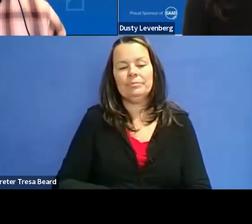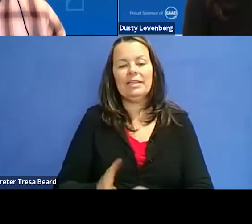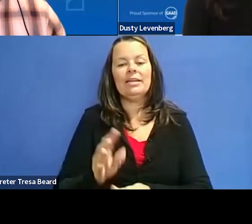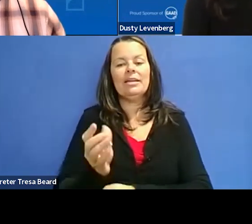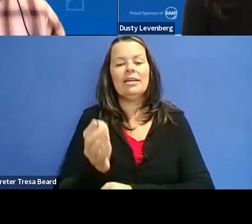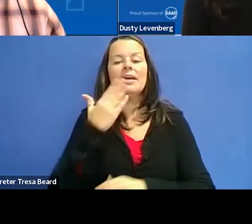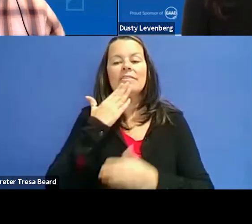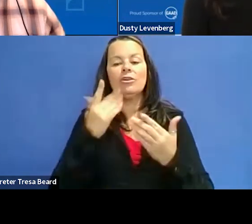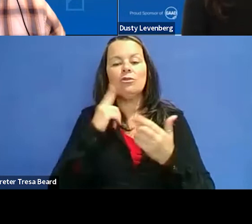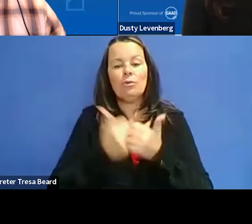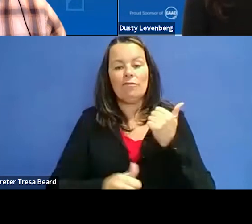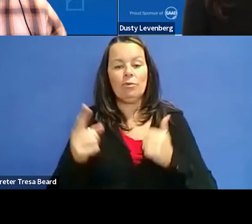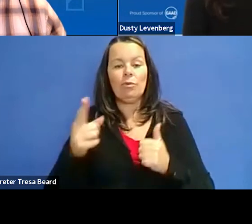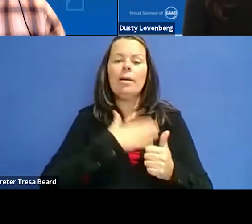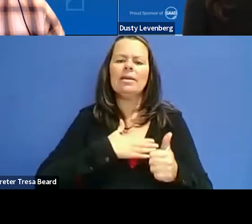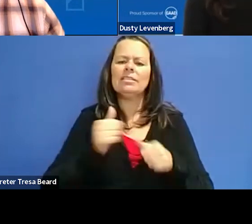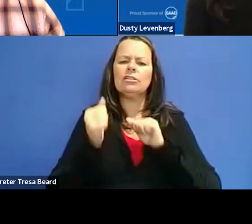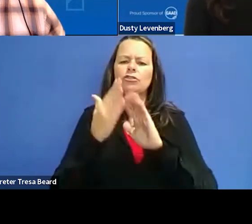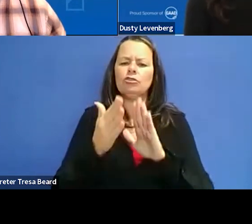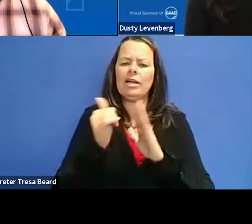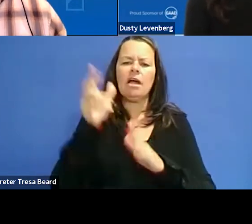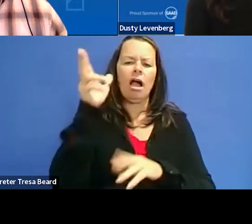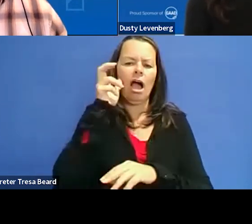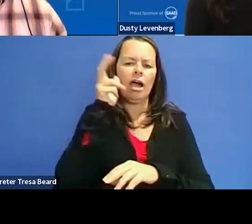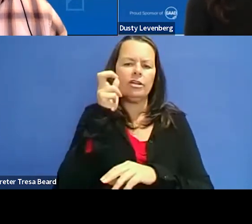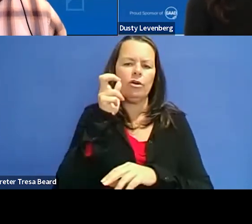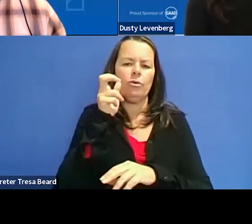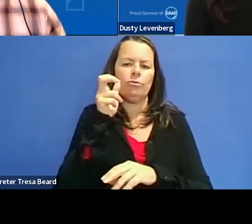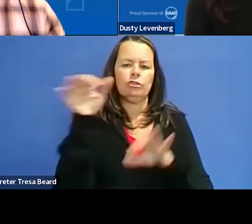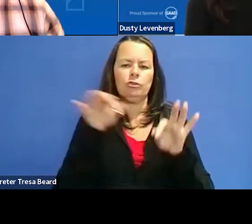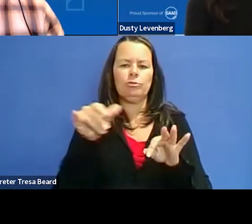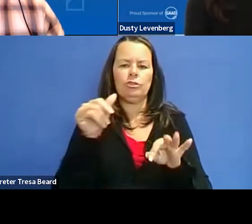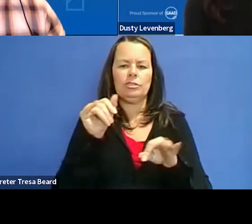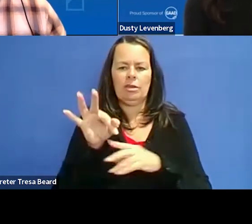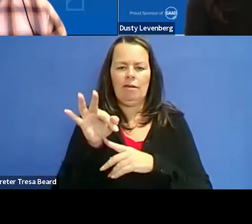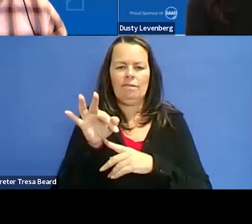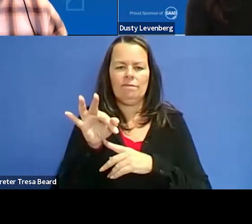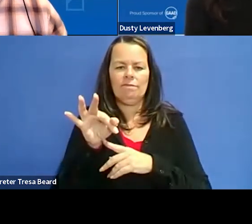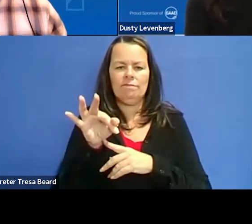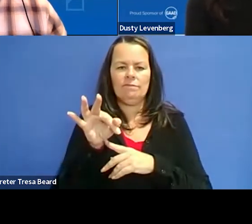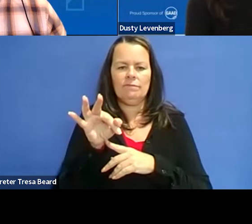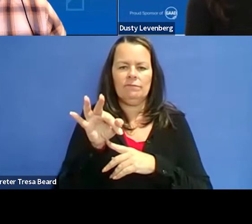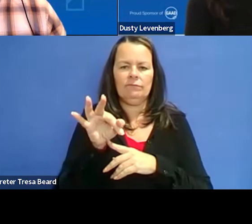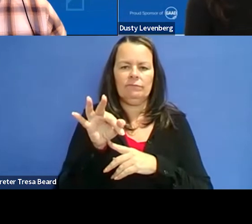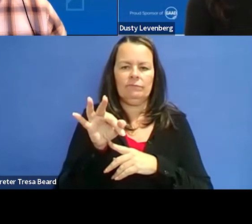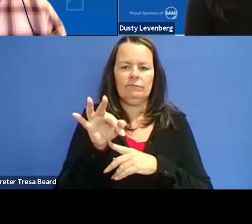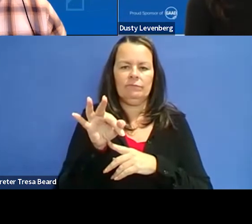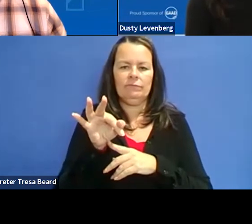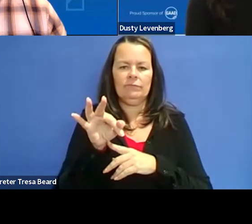Please address audio descriptions of videos. Caption is only half of the video equation. Anyone have some thoughts on audio description?